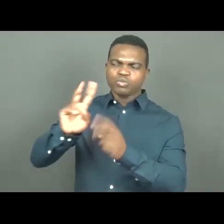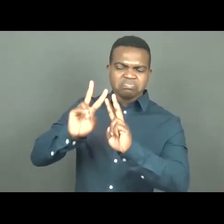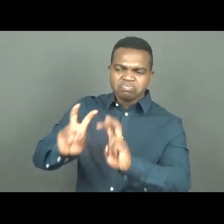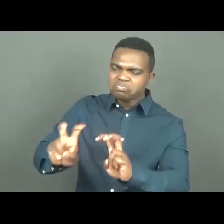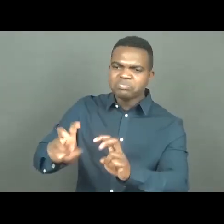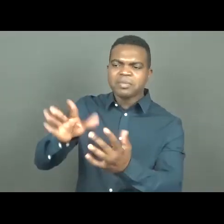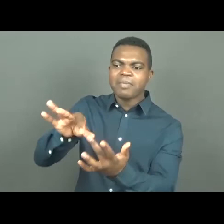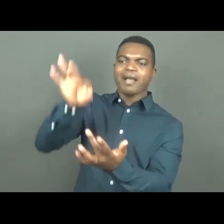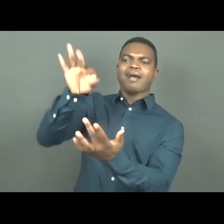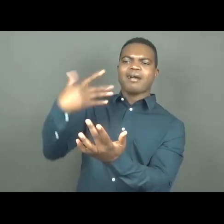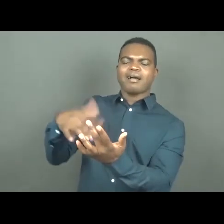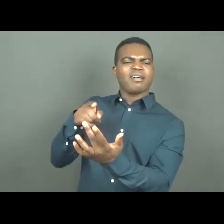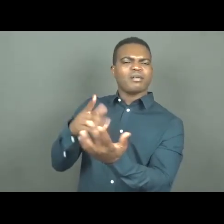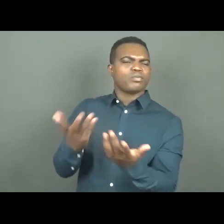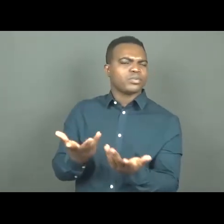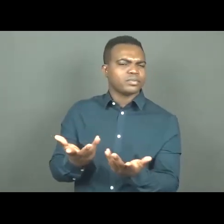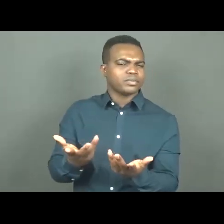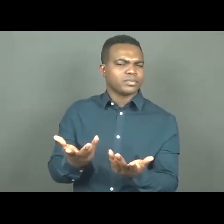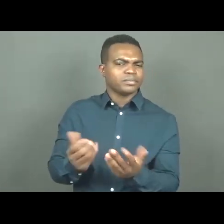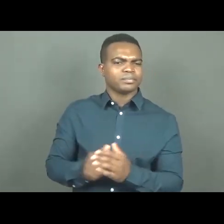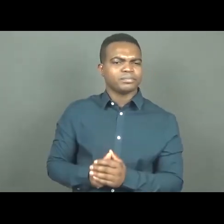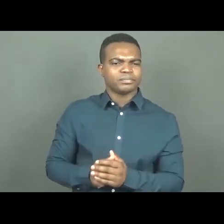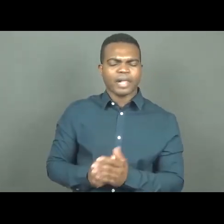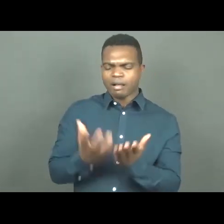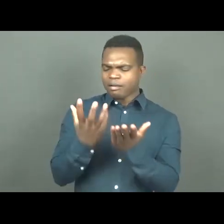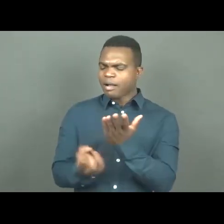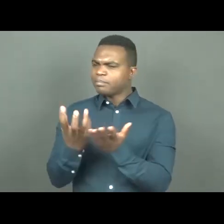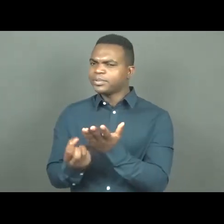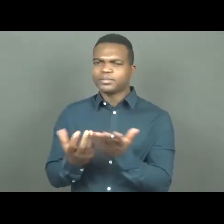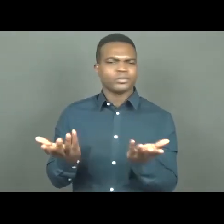development agencies all together. And in looking at their use of data I was looking